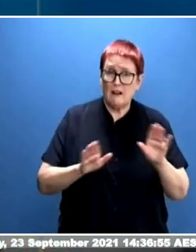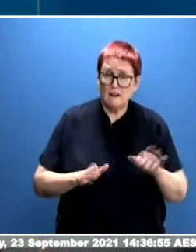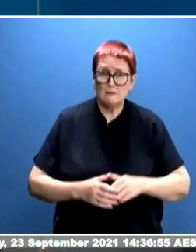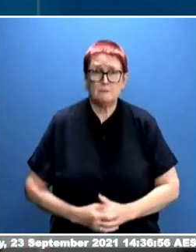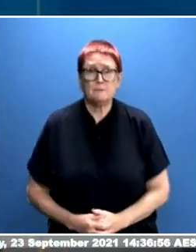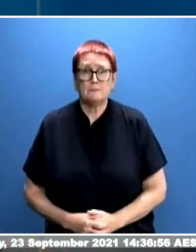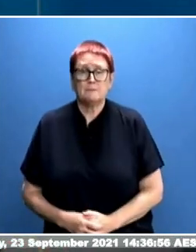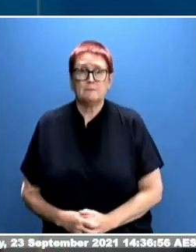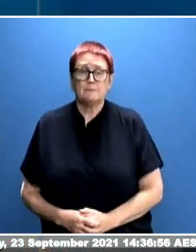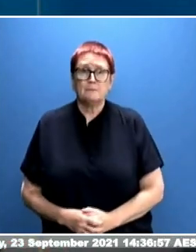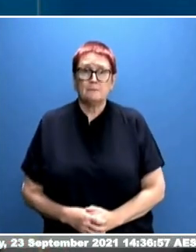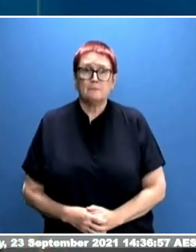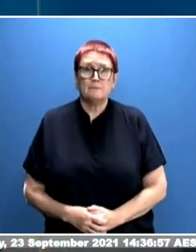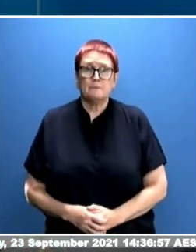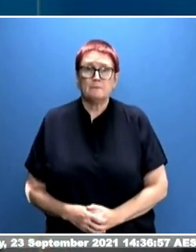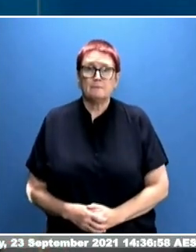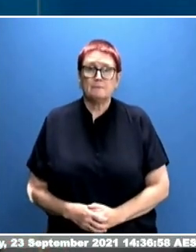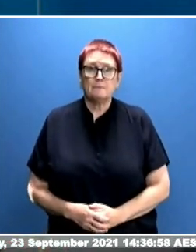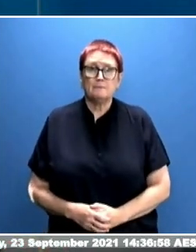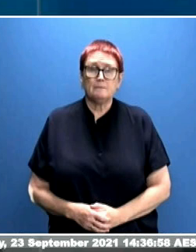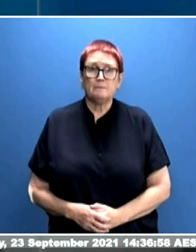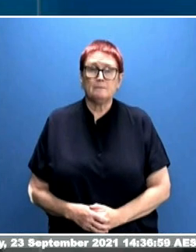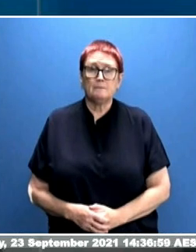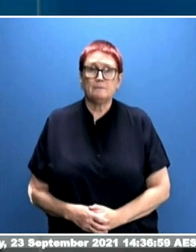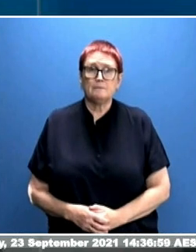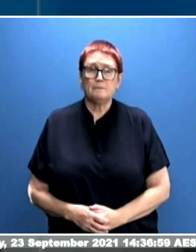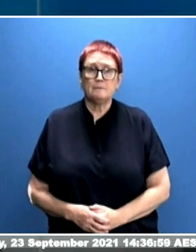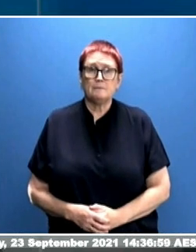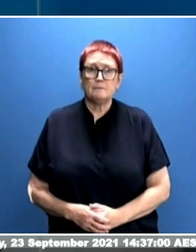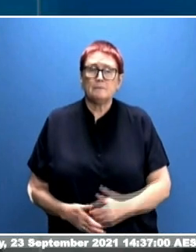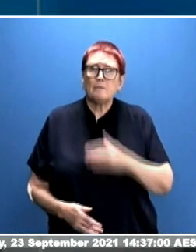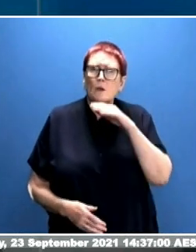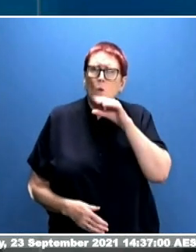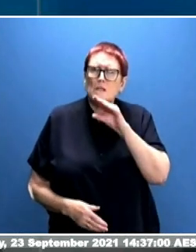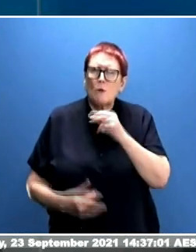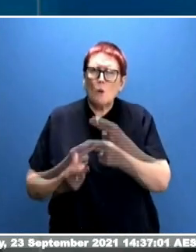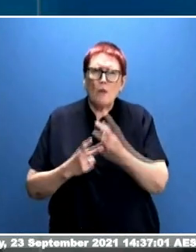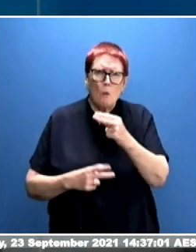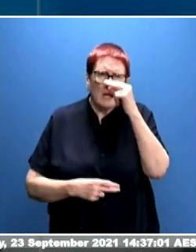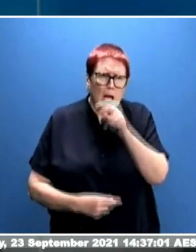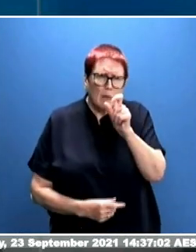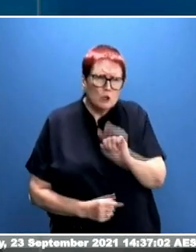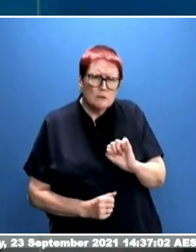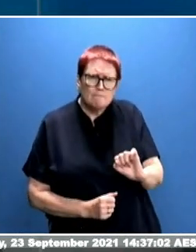Then, bespoke to one young person's needs in there is a treatment order